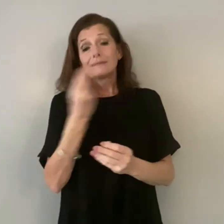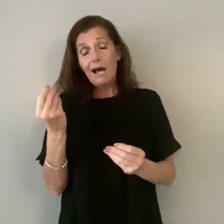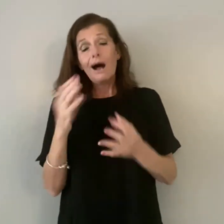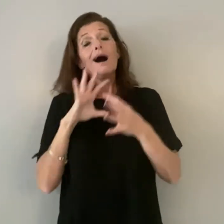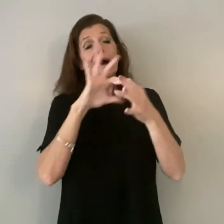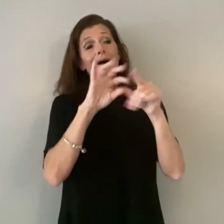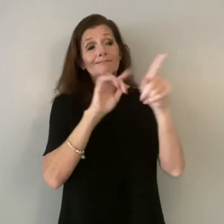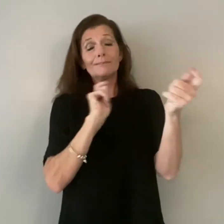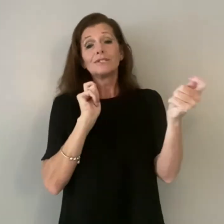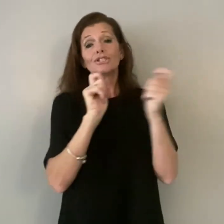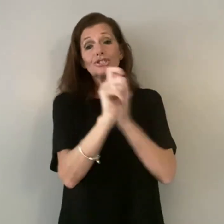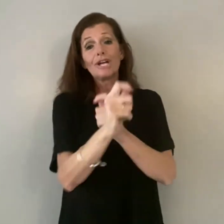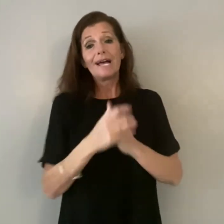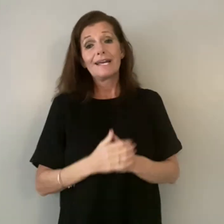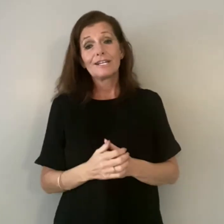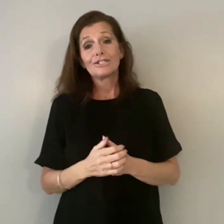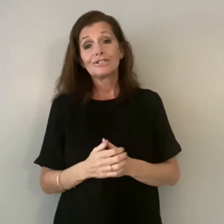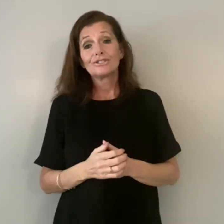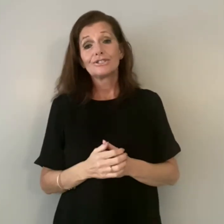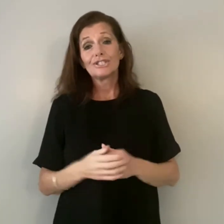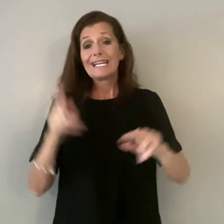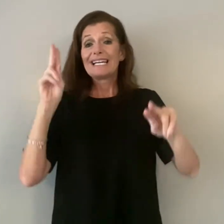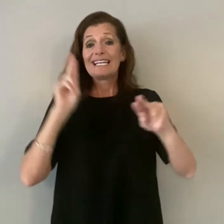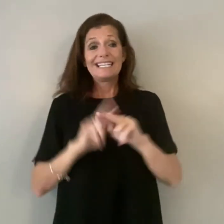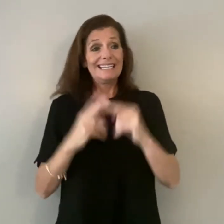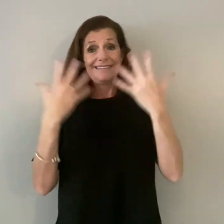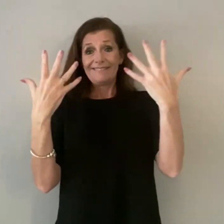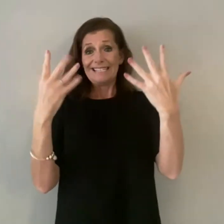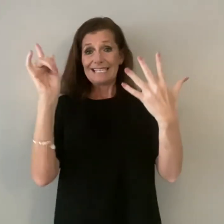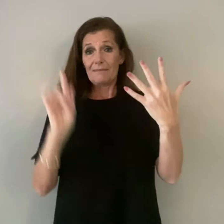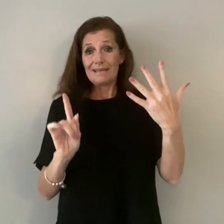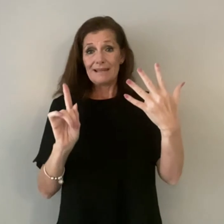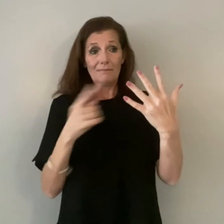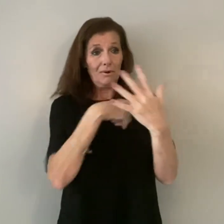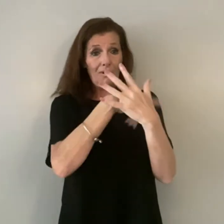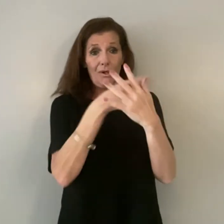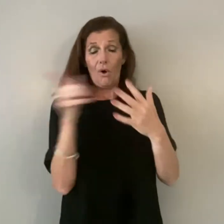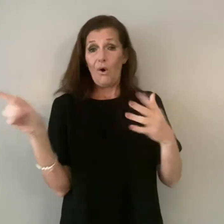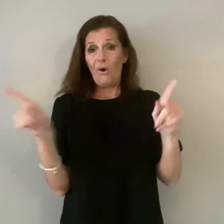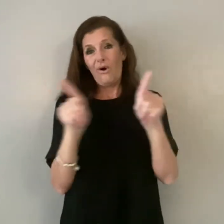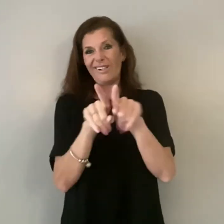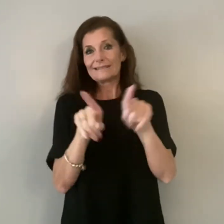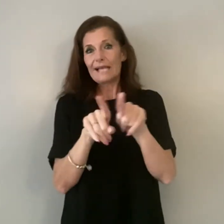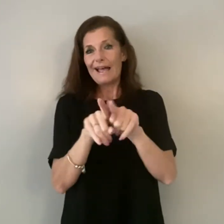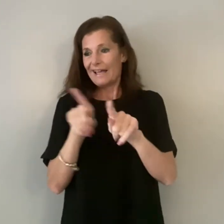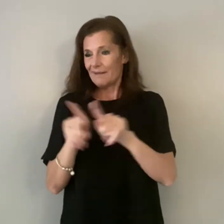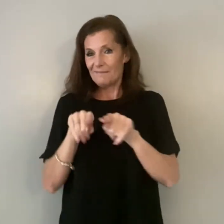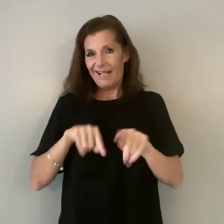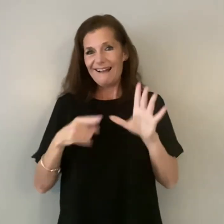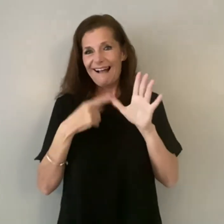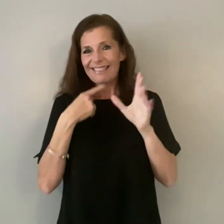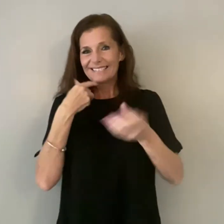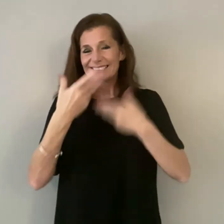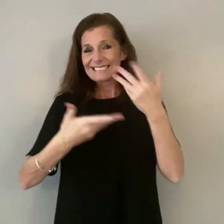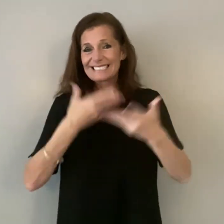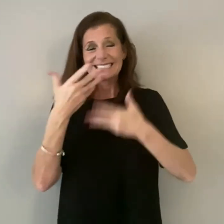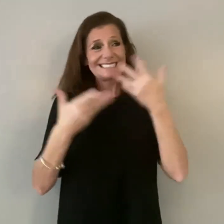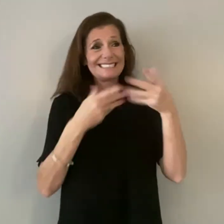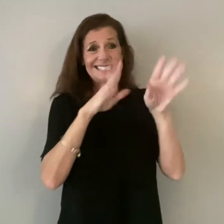Some of that is about changing some of the frankly, if you've got a board of 10 people and they're all the same as you were describing Alex.